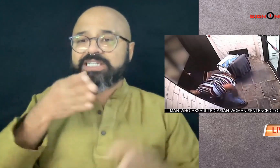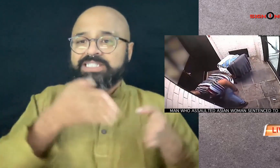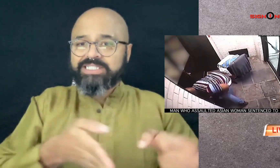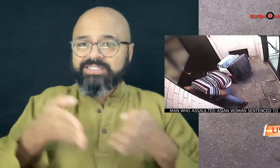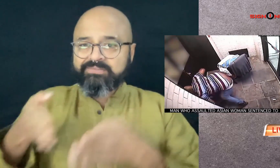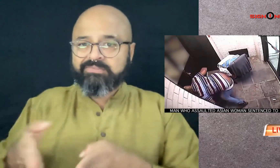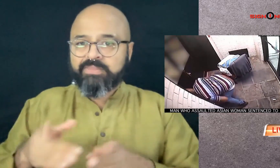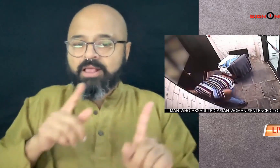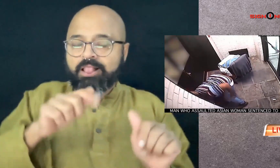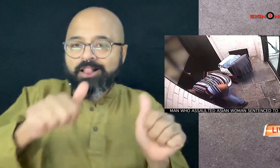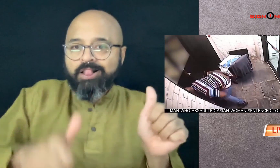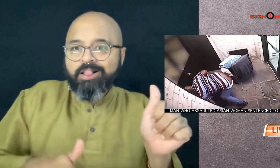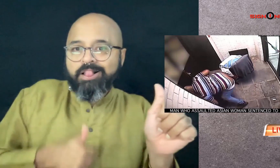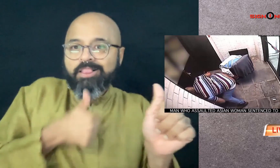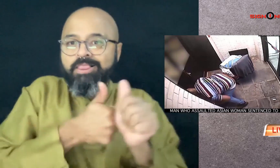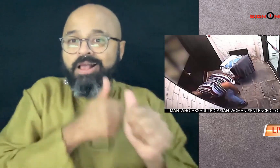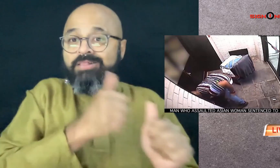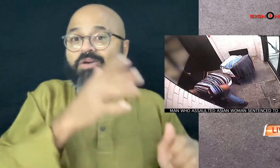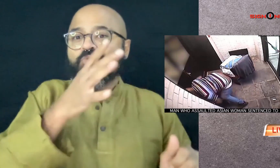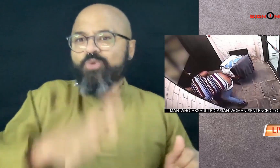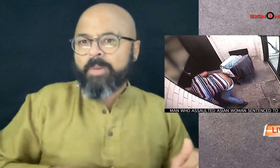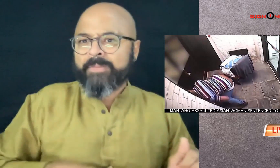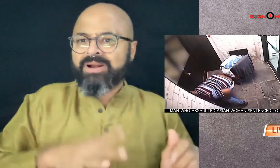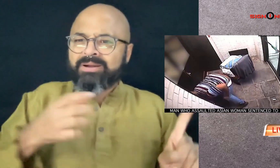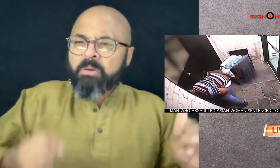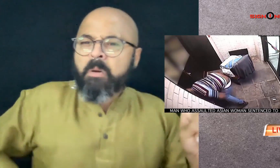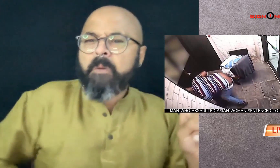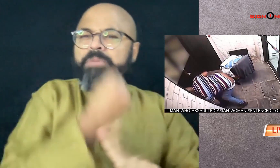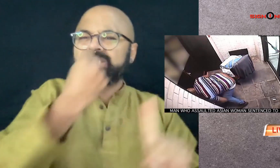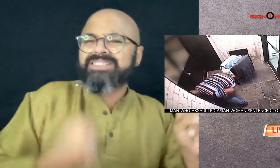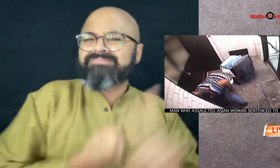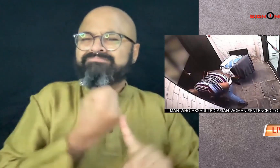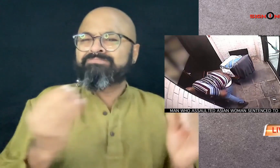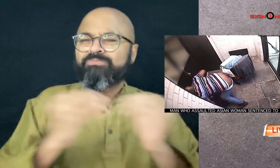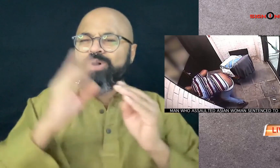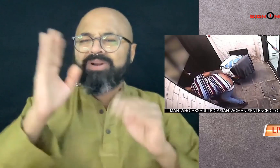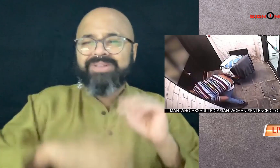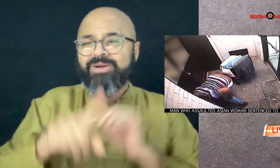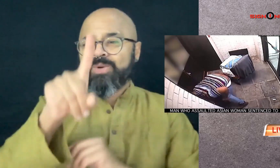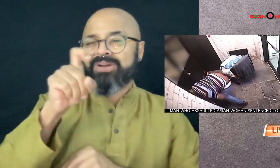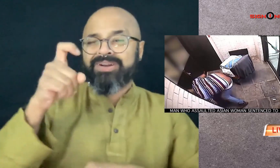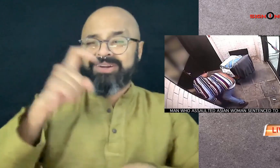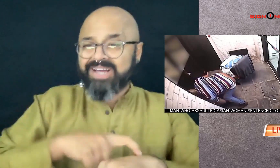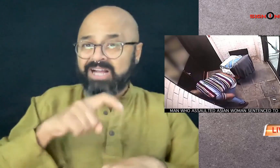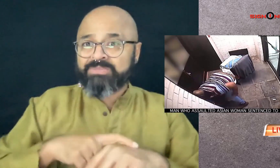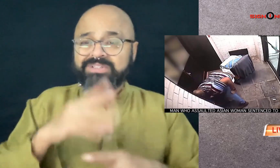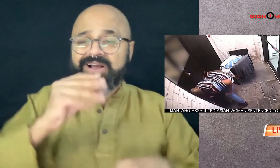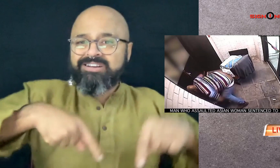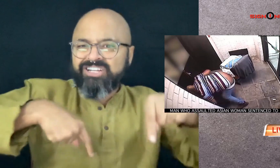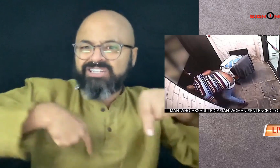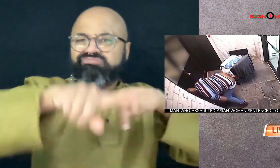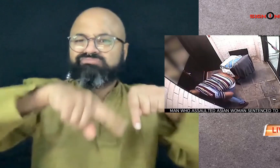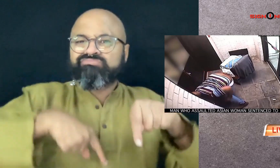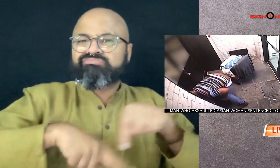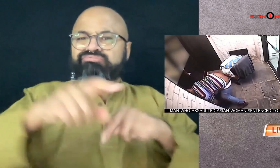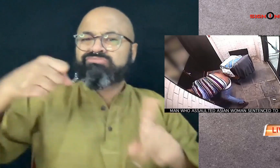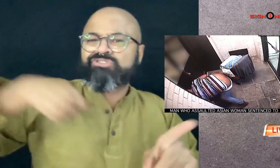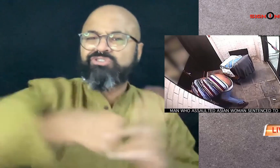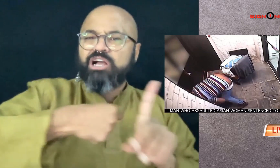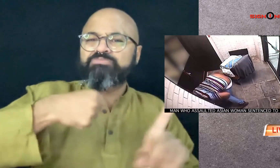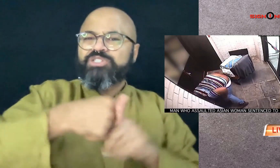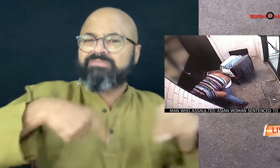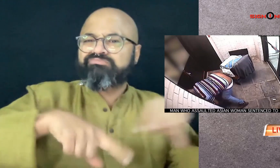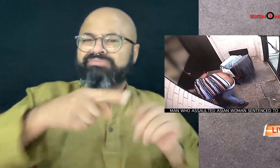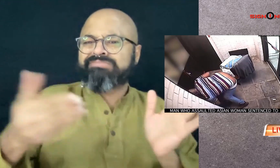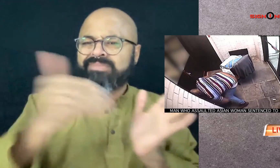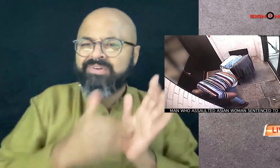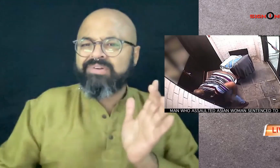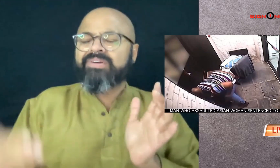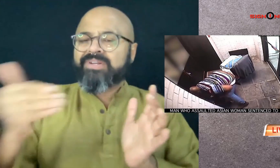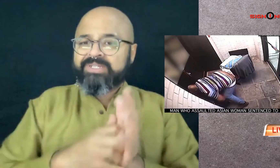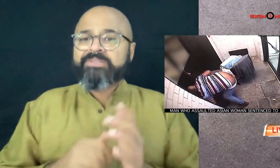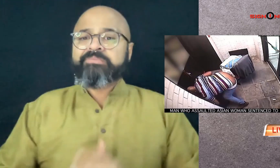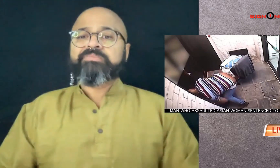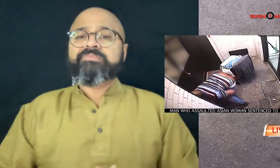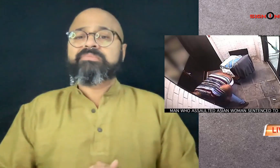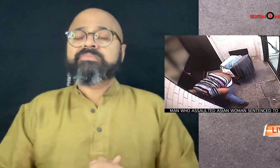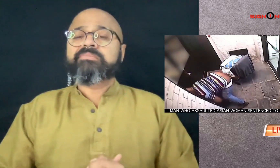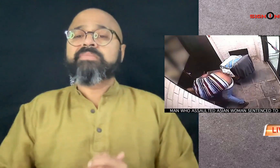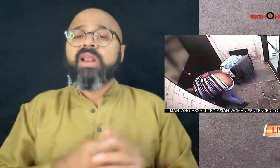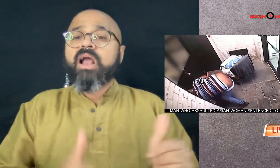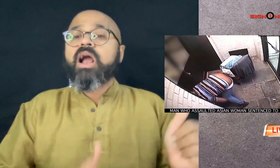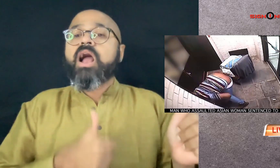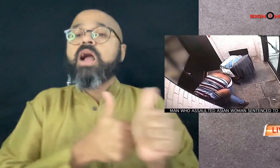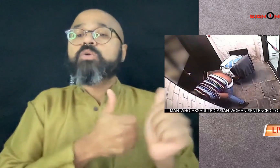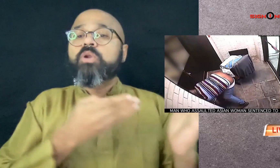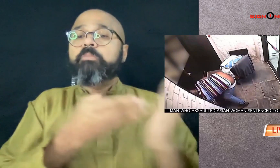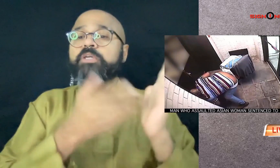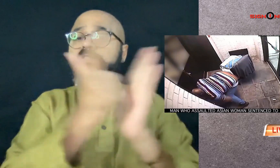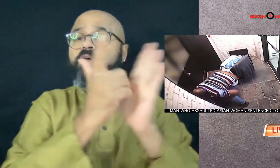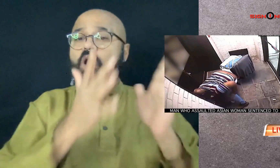snuck up behind the woman and punched her more than 100 times and stomped on her repeatedly